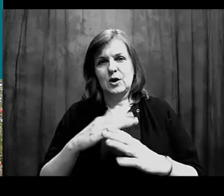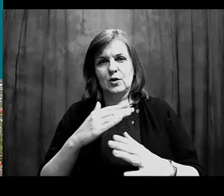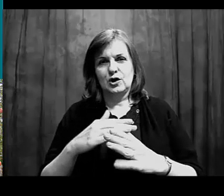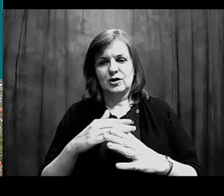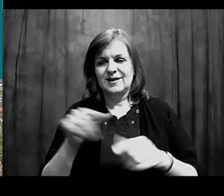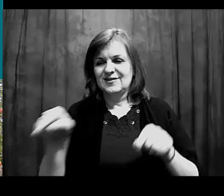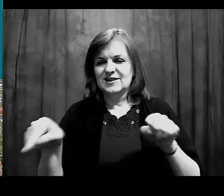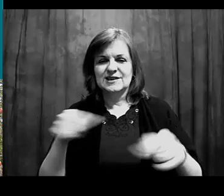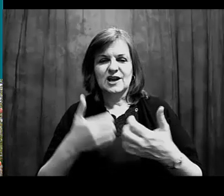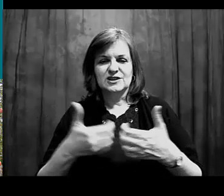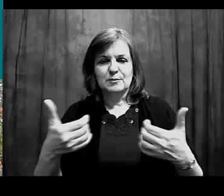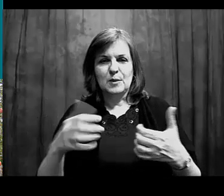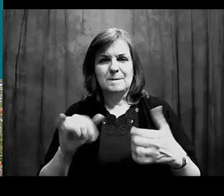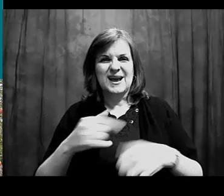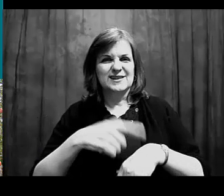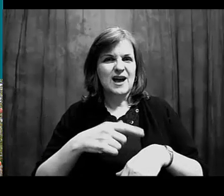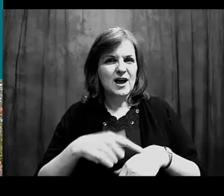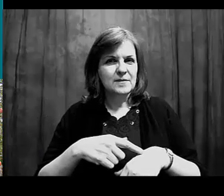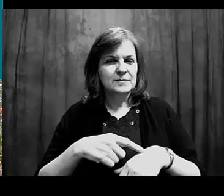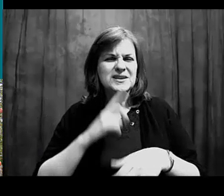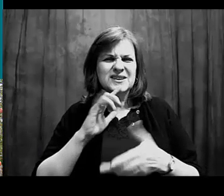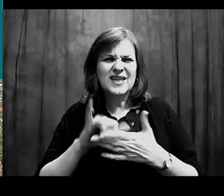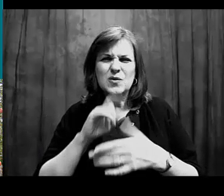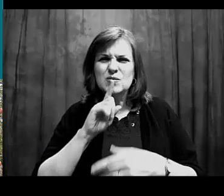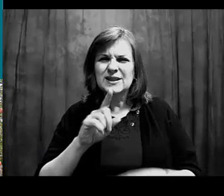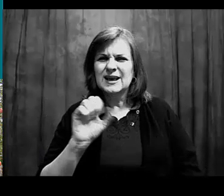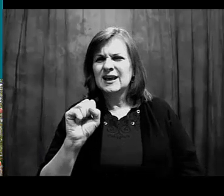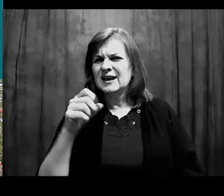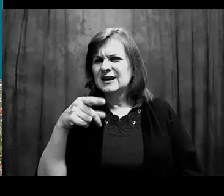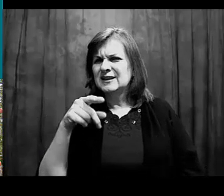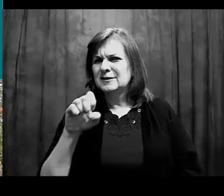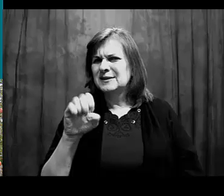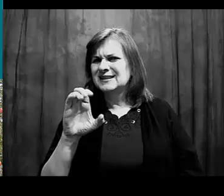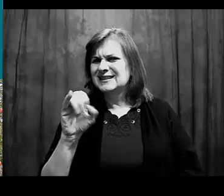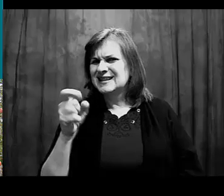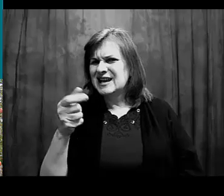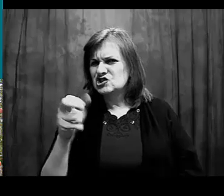this temporal barrier -- so they're separated by time